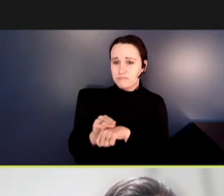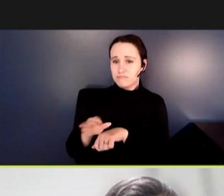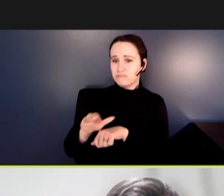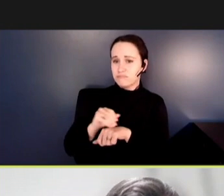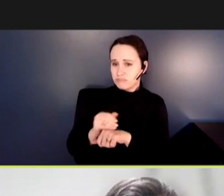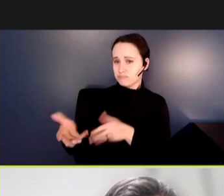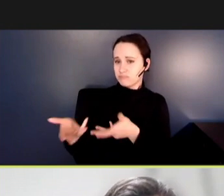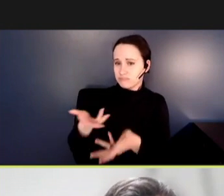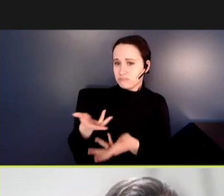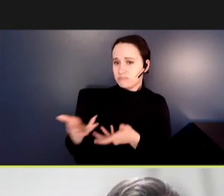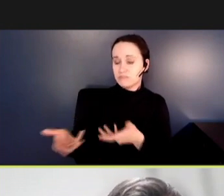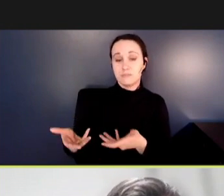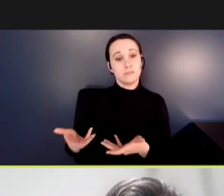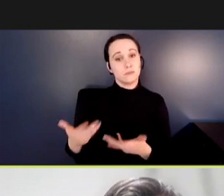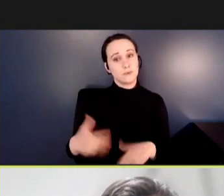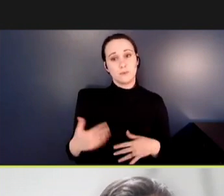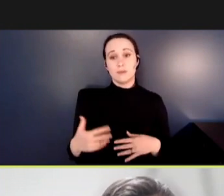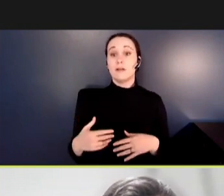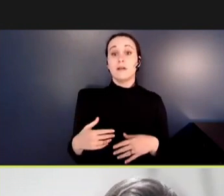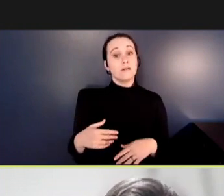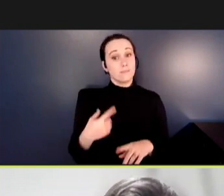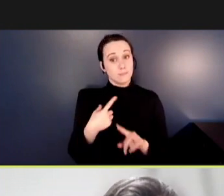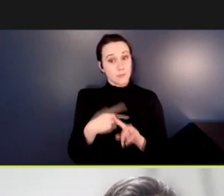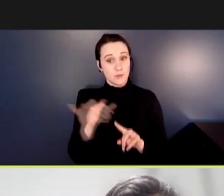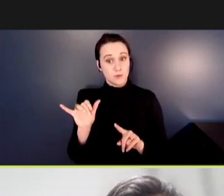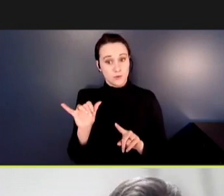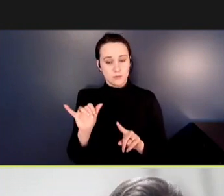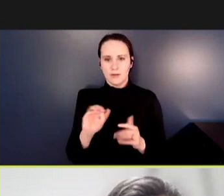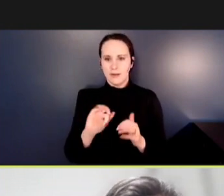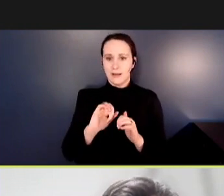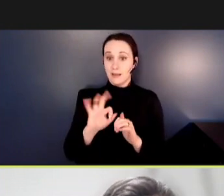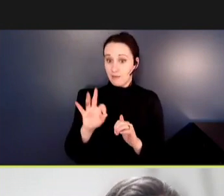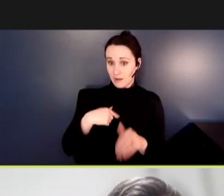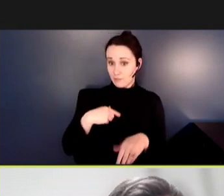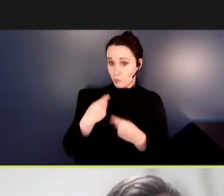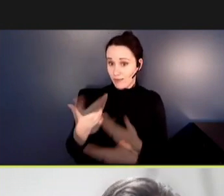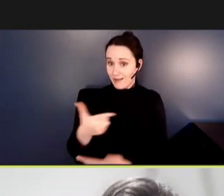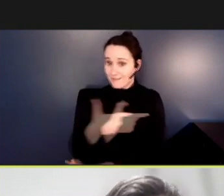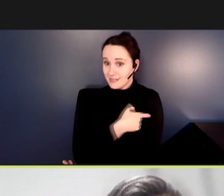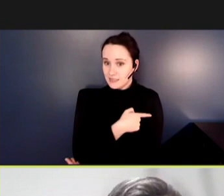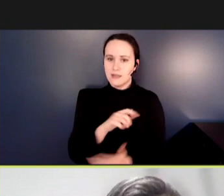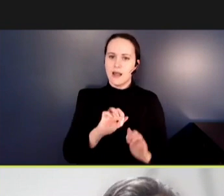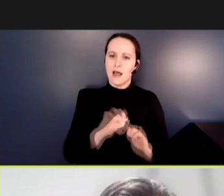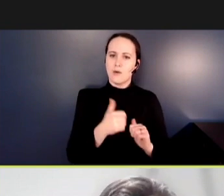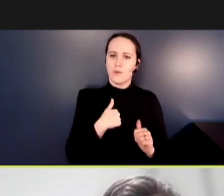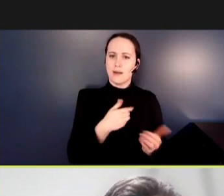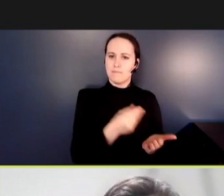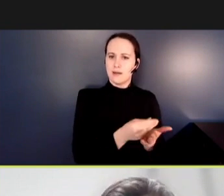and certainly issues related to reimbursement or even concerns of safety liability of the